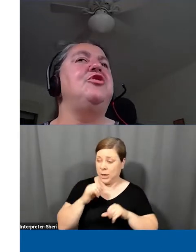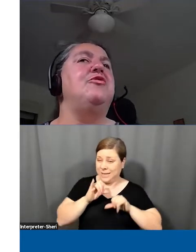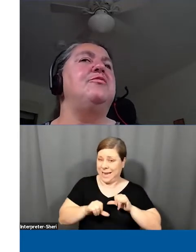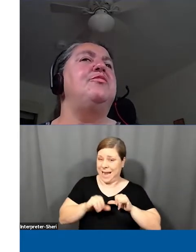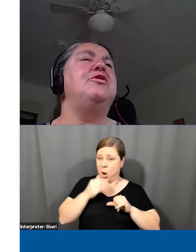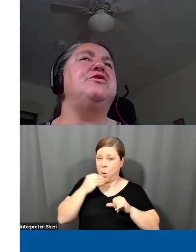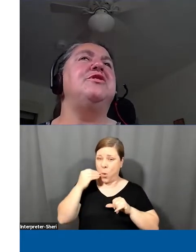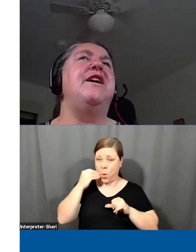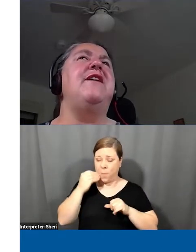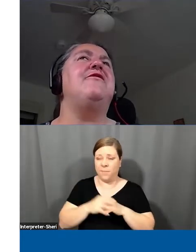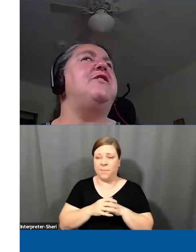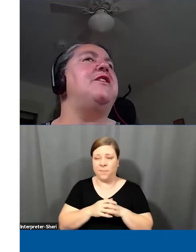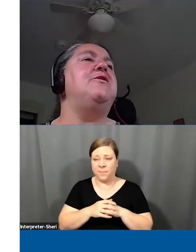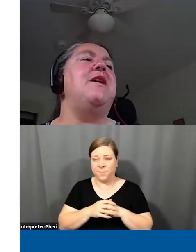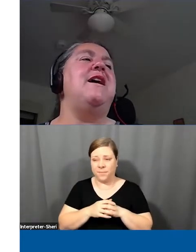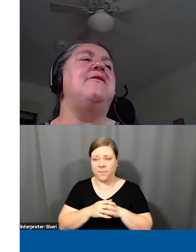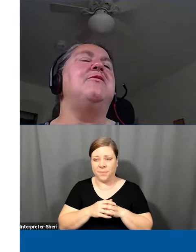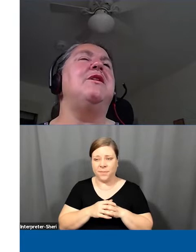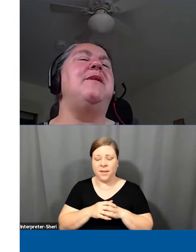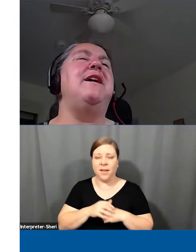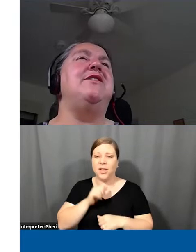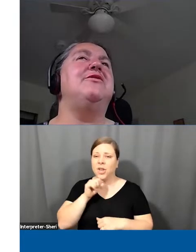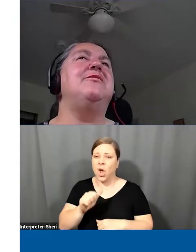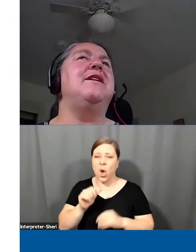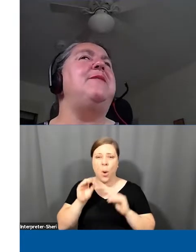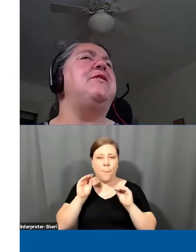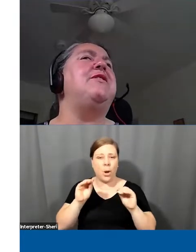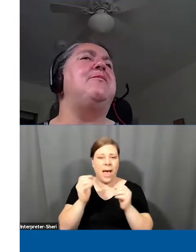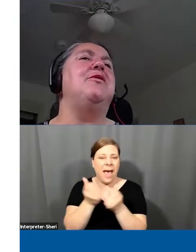Don't put everything you have on one page. Keep it simple.